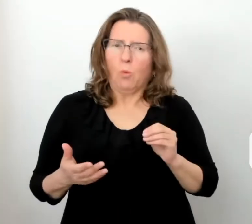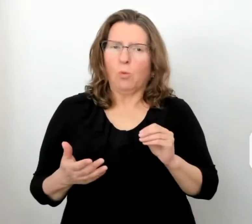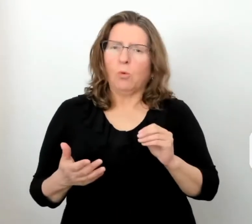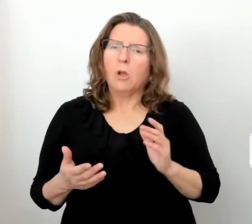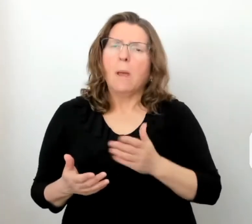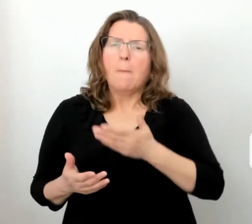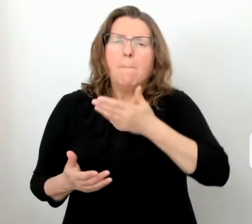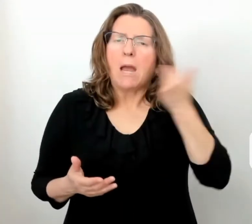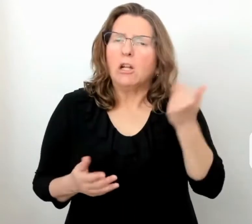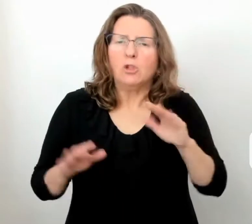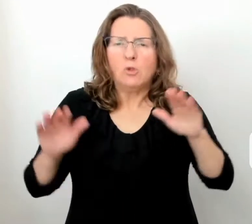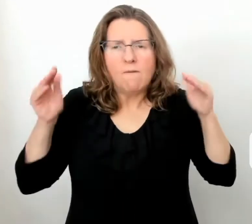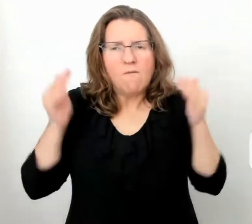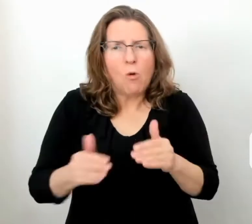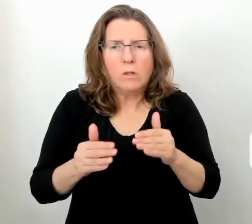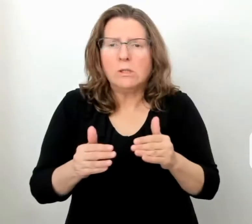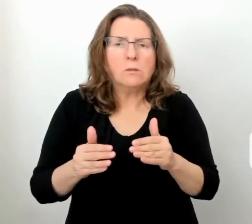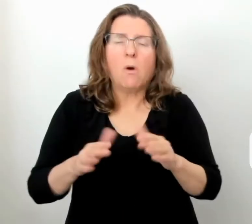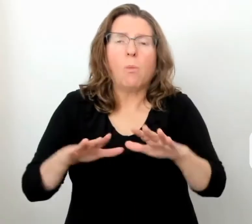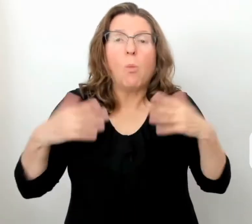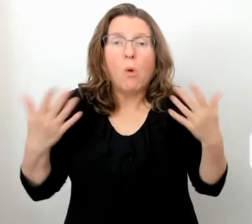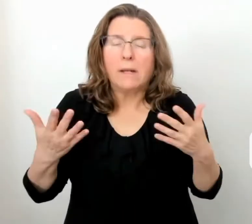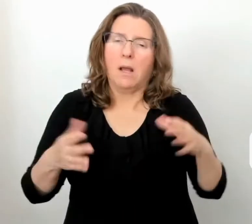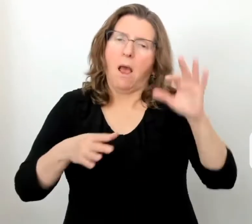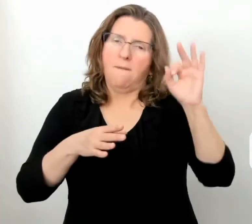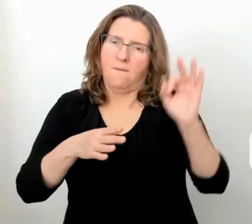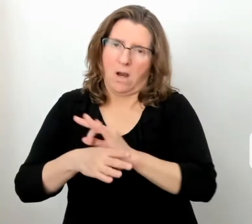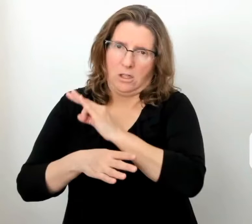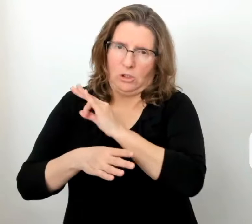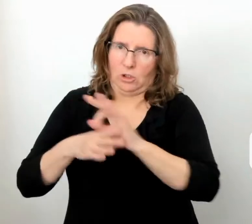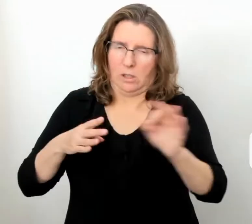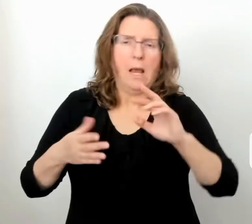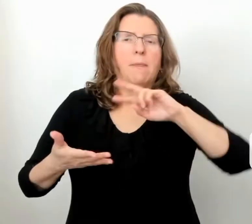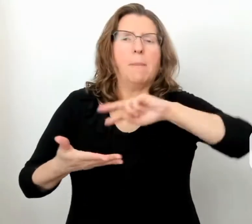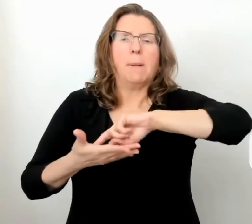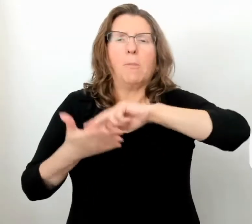In your teaching practice it is best to focus on function.